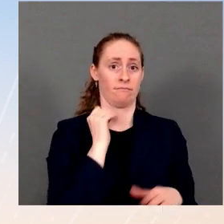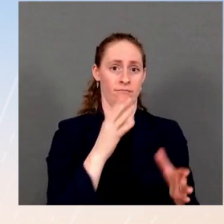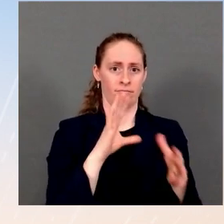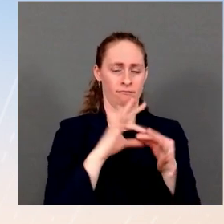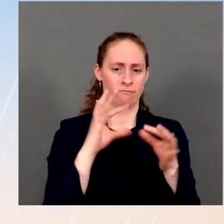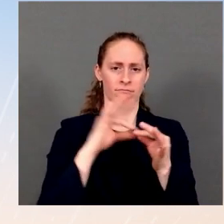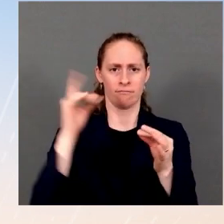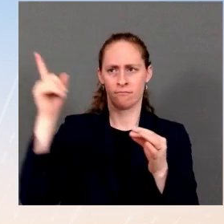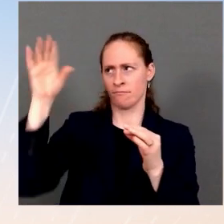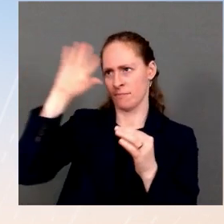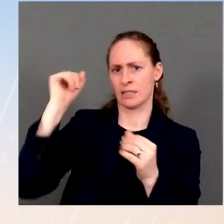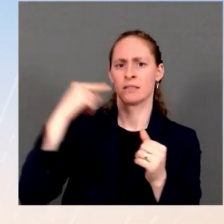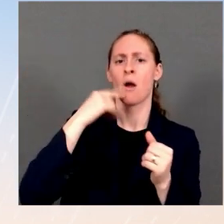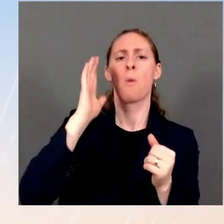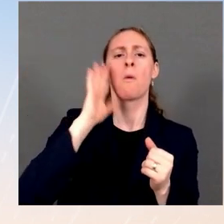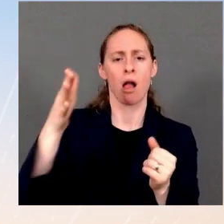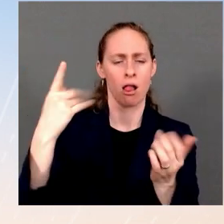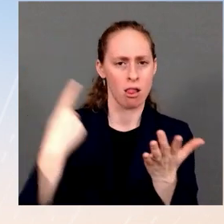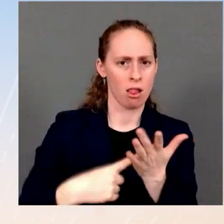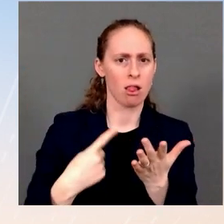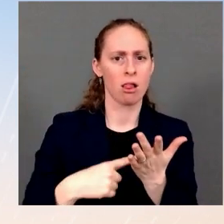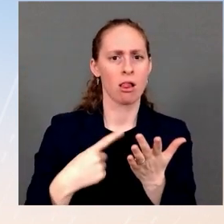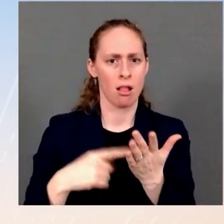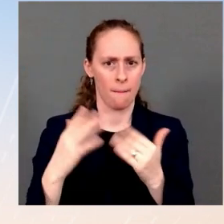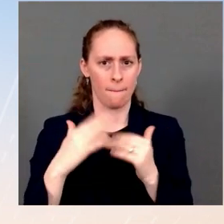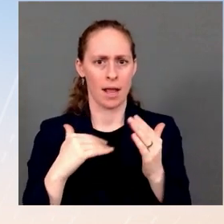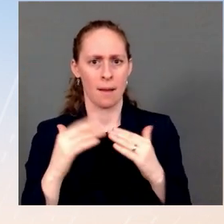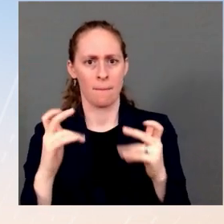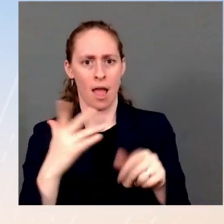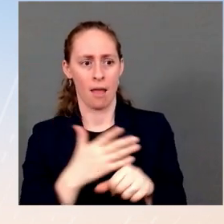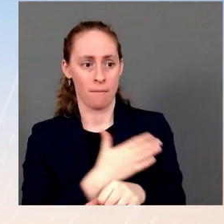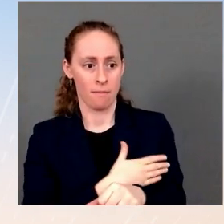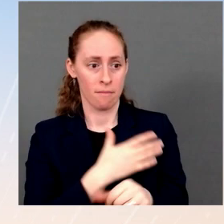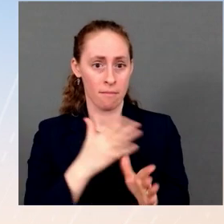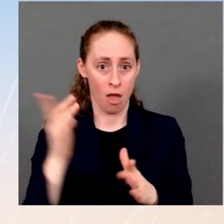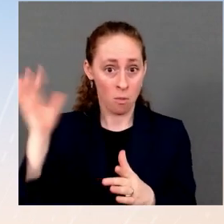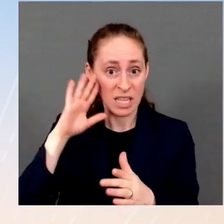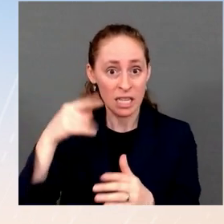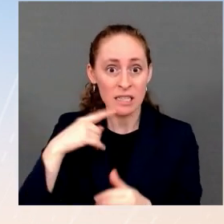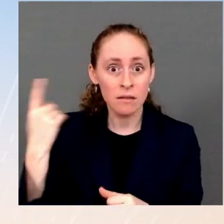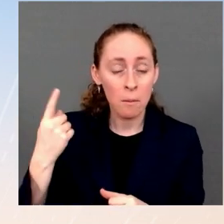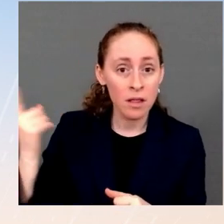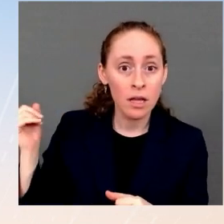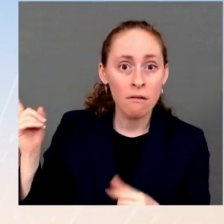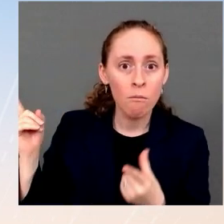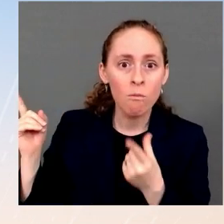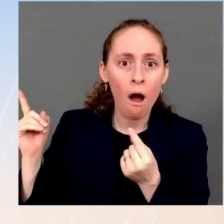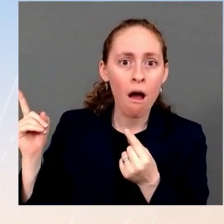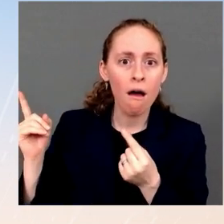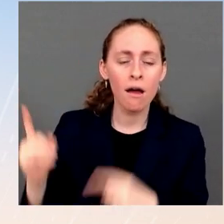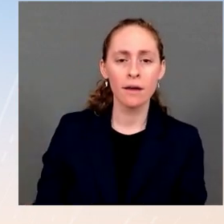Clearly, if the President has more to say, we will all -- let you all know, but I don't have anything at this moment. The Press: Before you came out here --